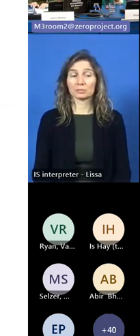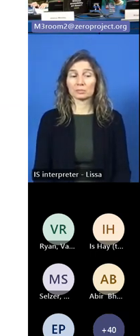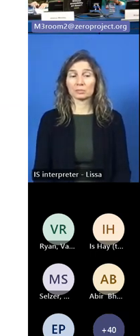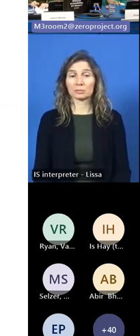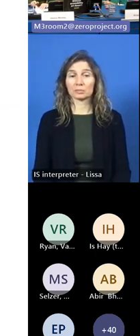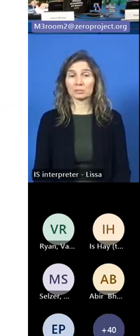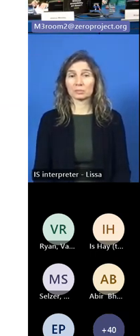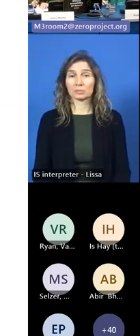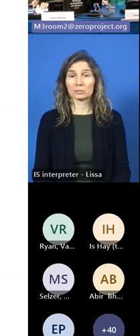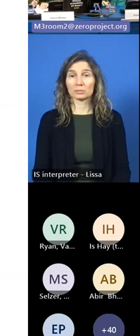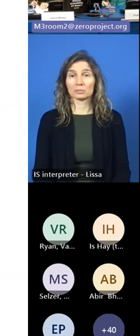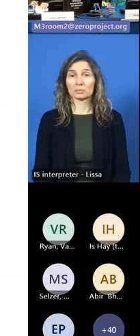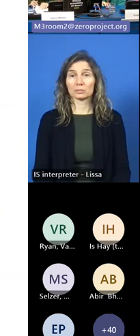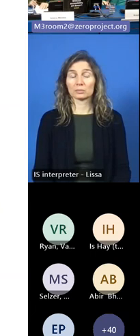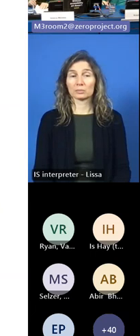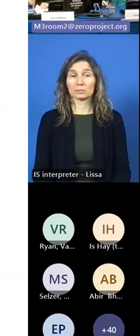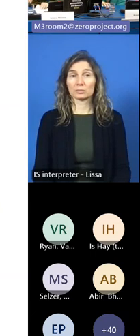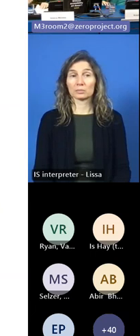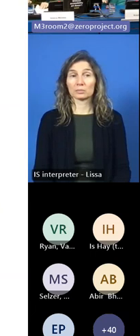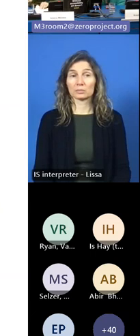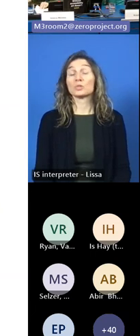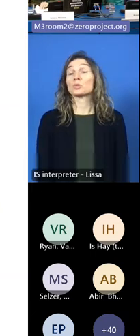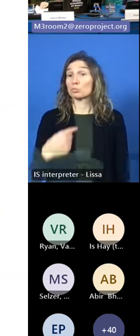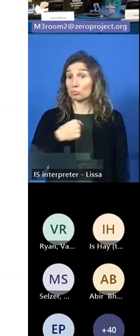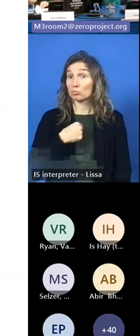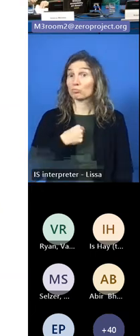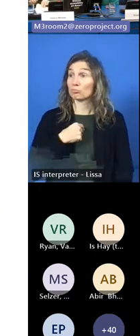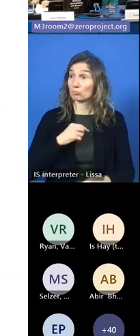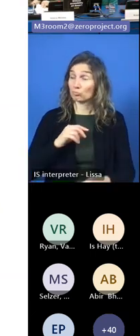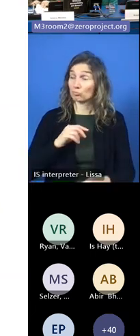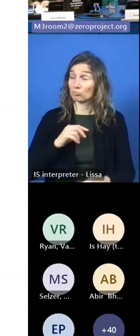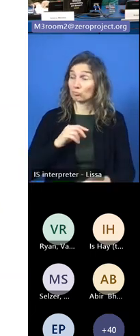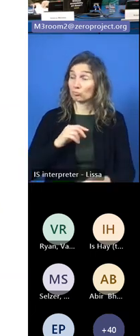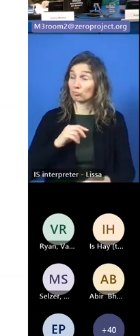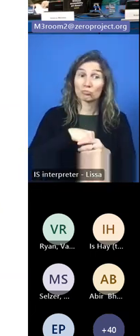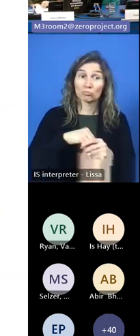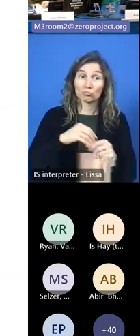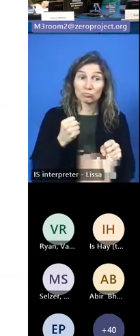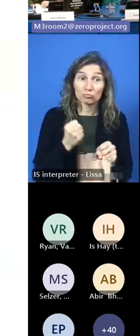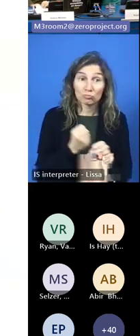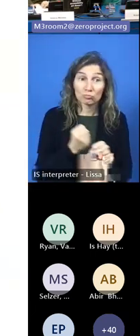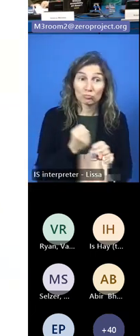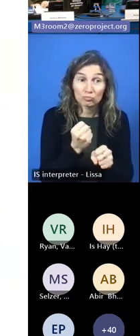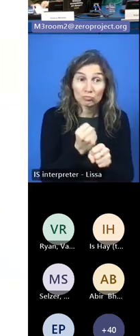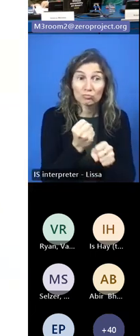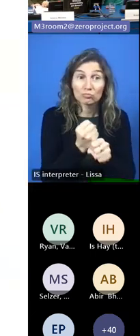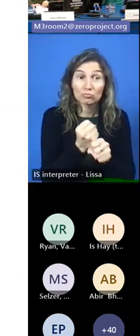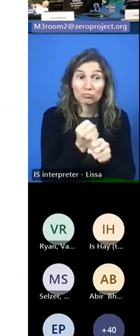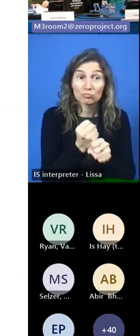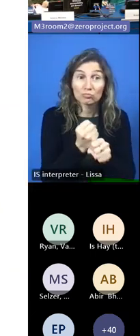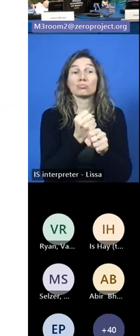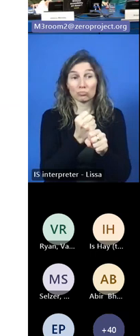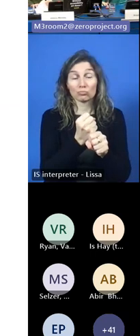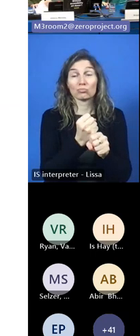with this activity for several years. JÉSSICA MENDES: (Language Unknown to Captioner)